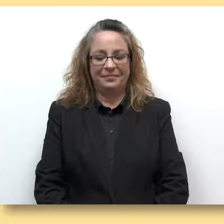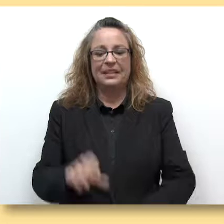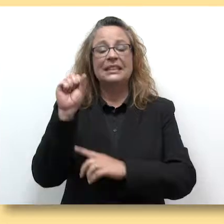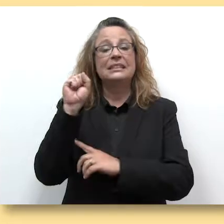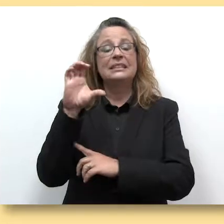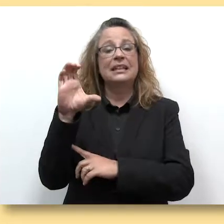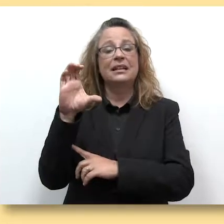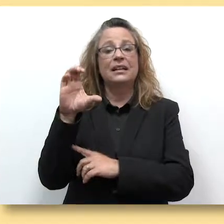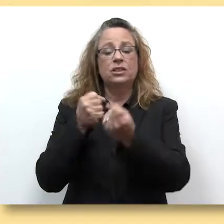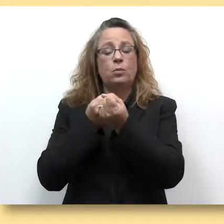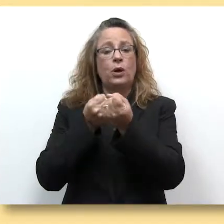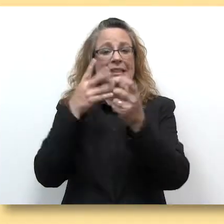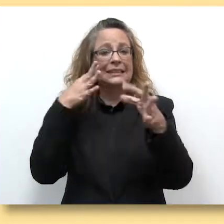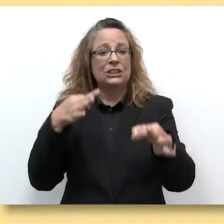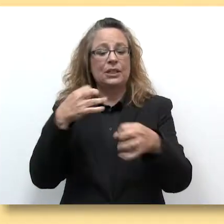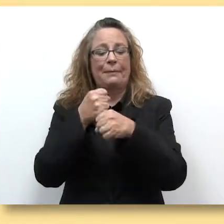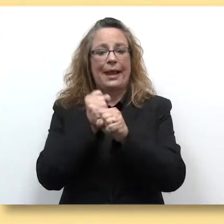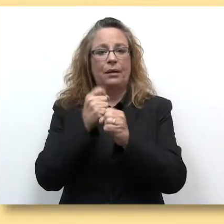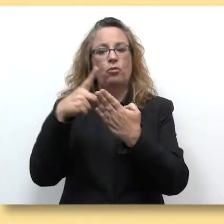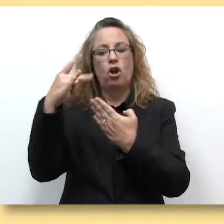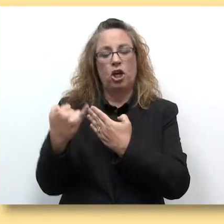The South Carolina Supported Decision Making Project